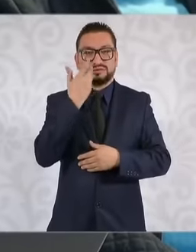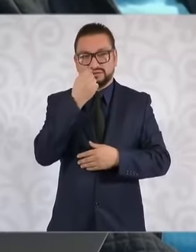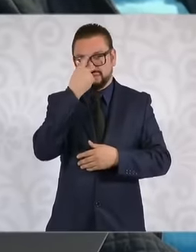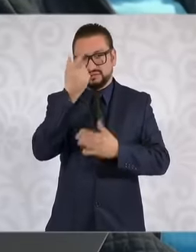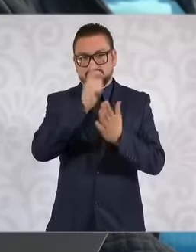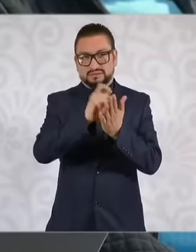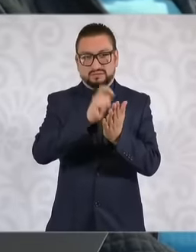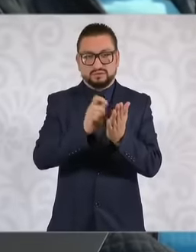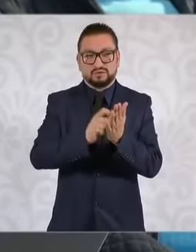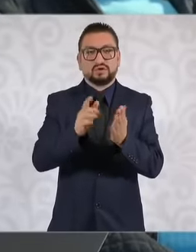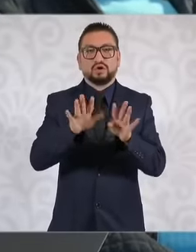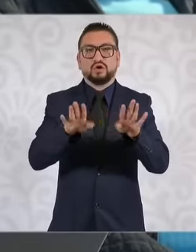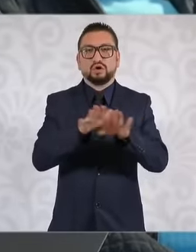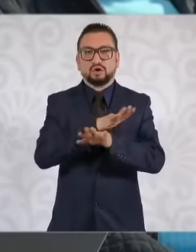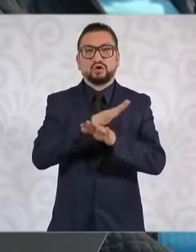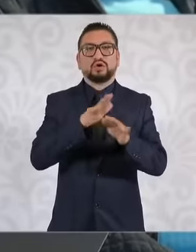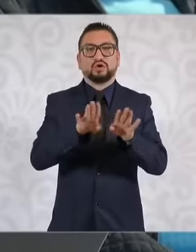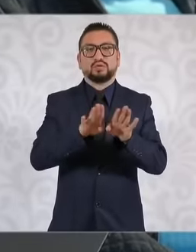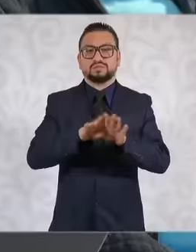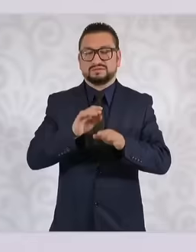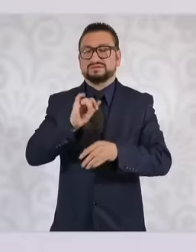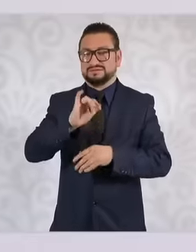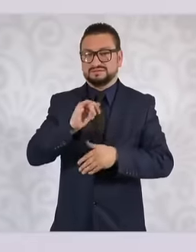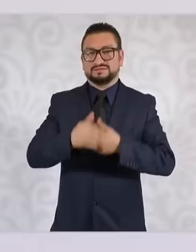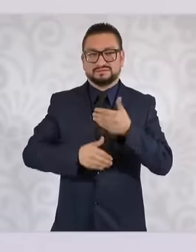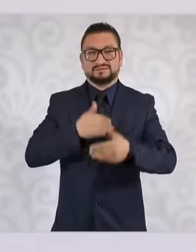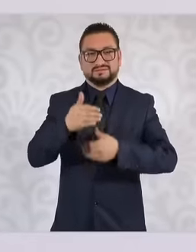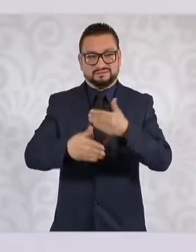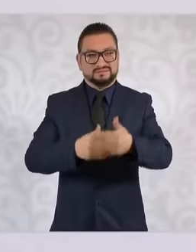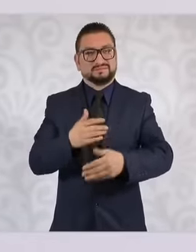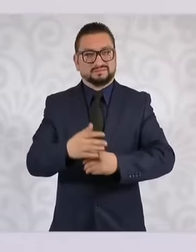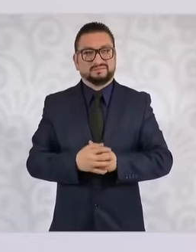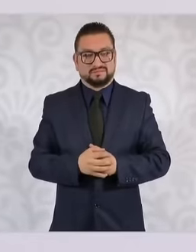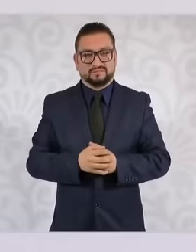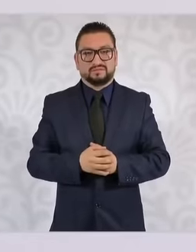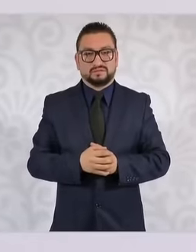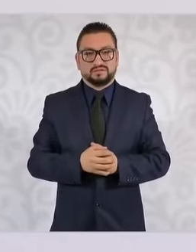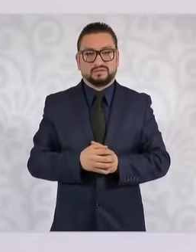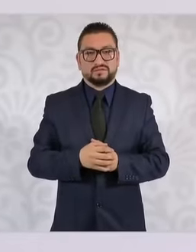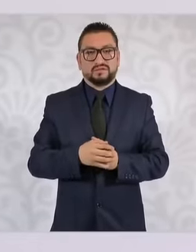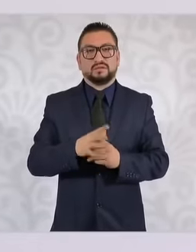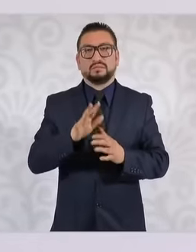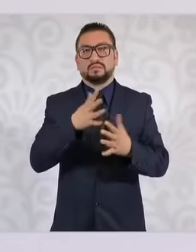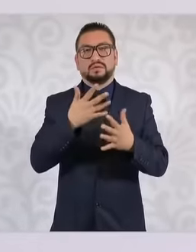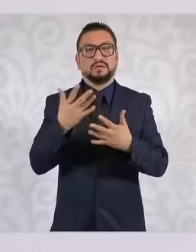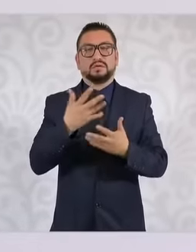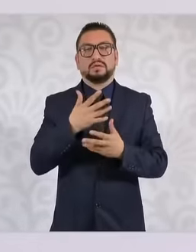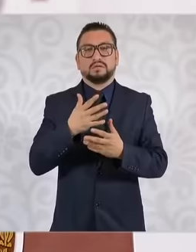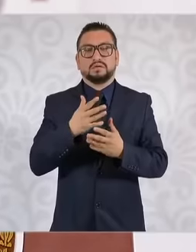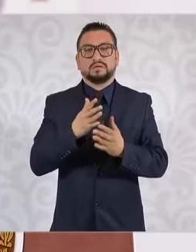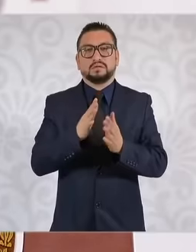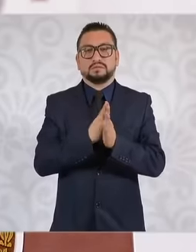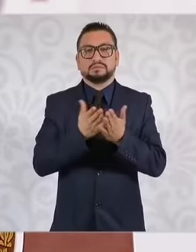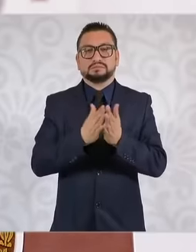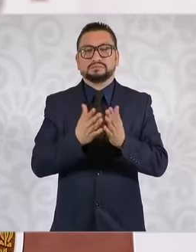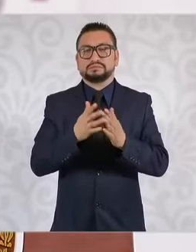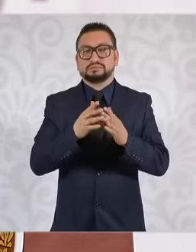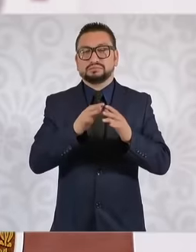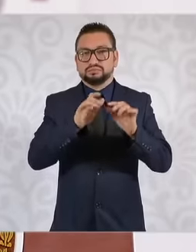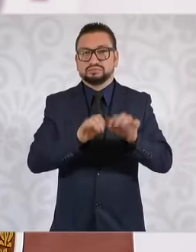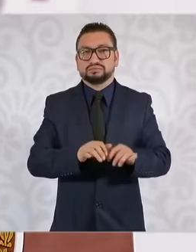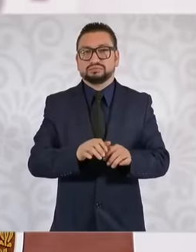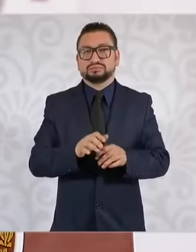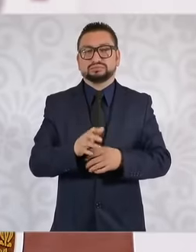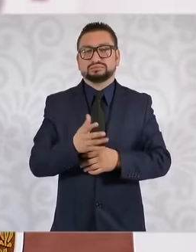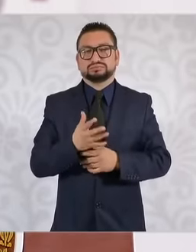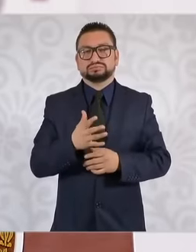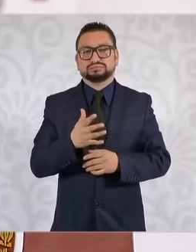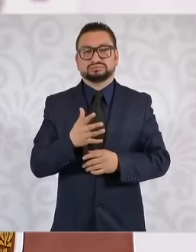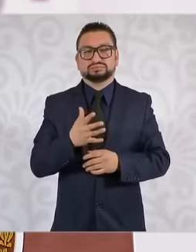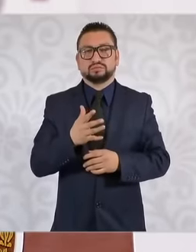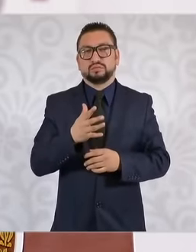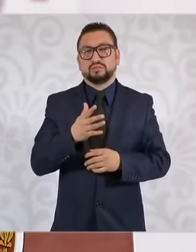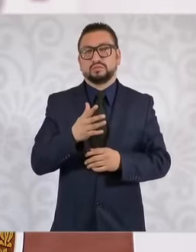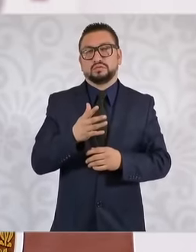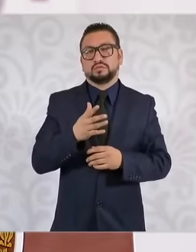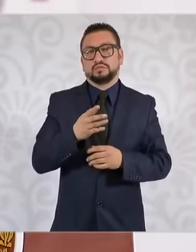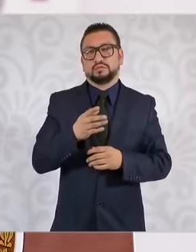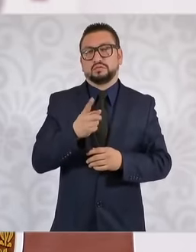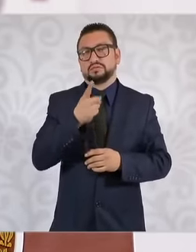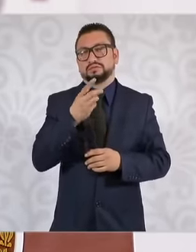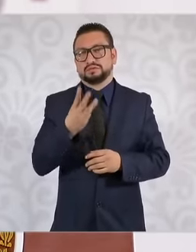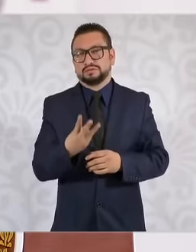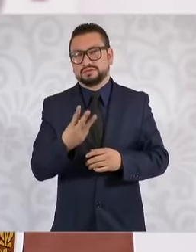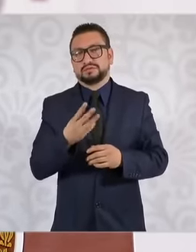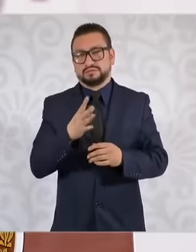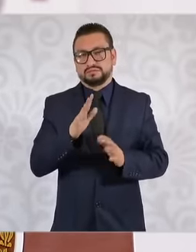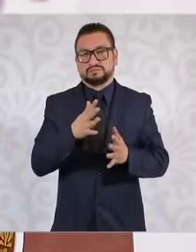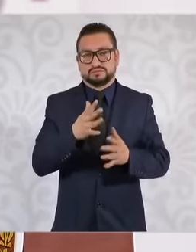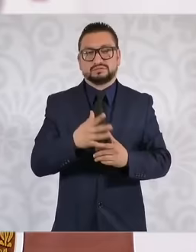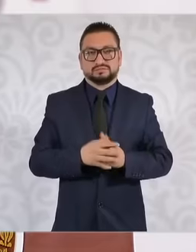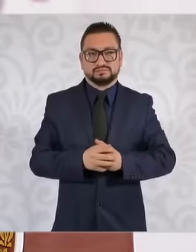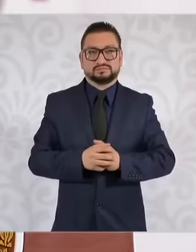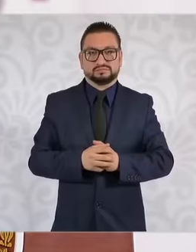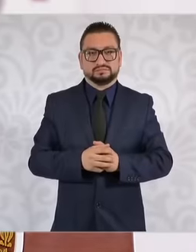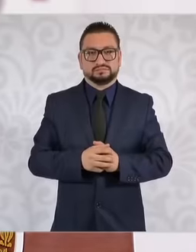President Andrés Manuel Yes here I go This one I go like in one well I create a third uh part of